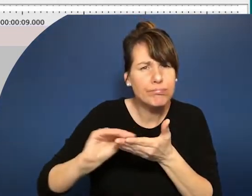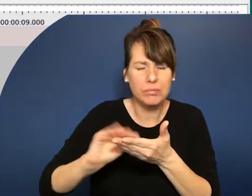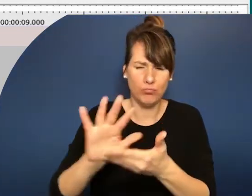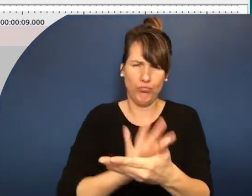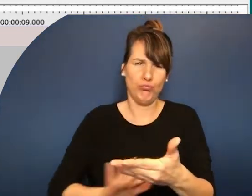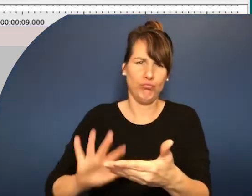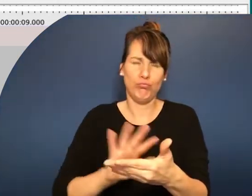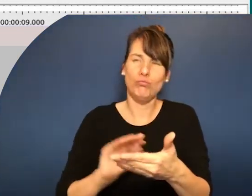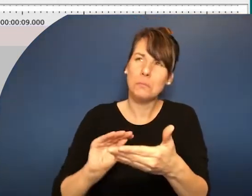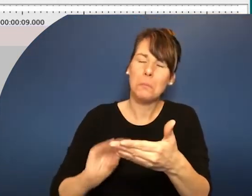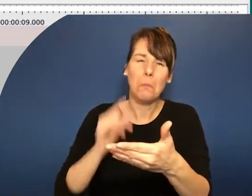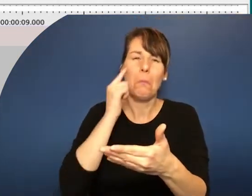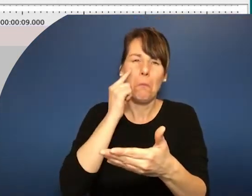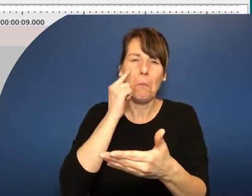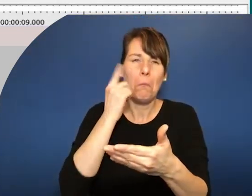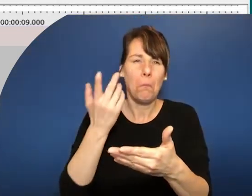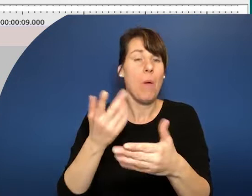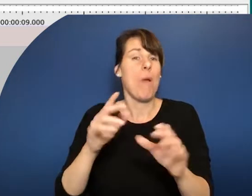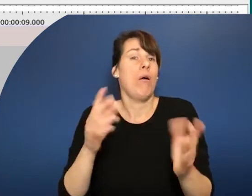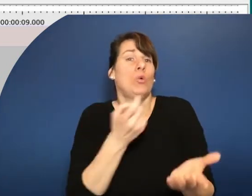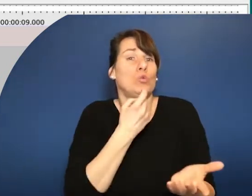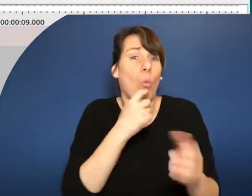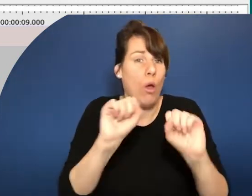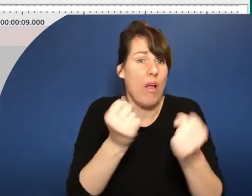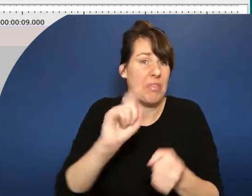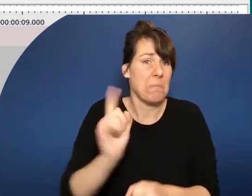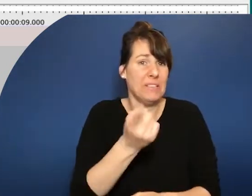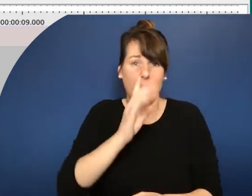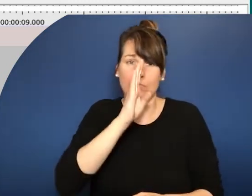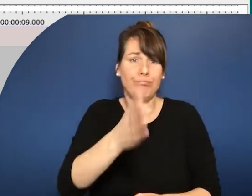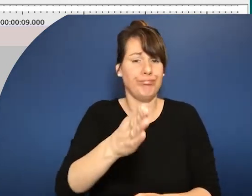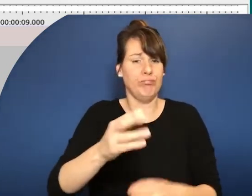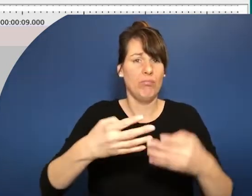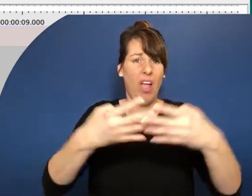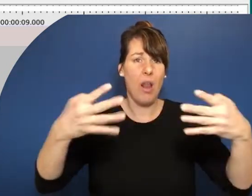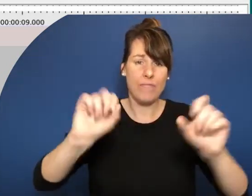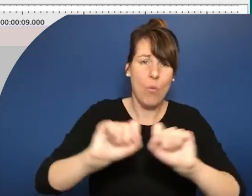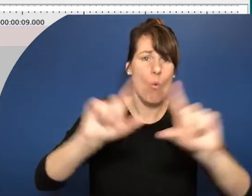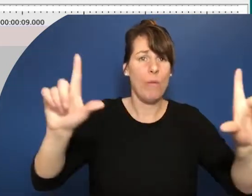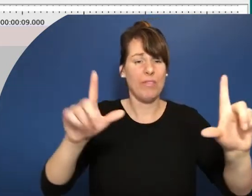I even do a kind of template on paper and When I'm sure about the tier structure,